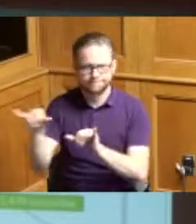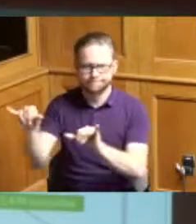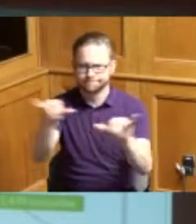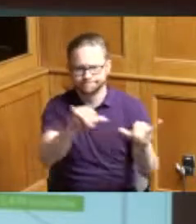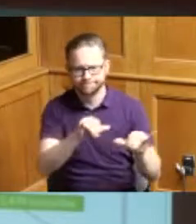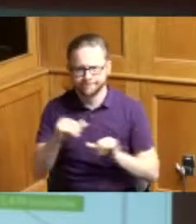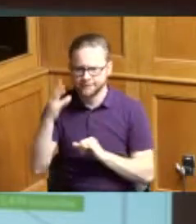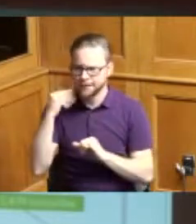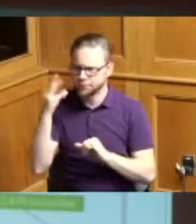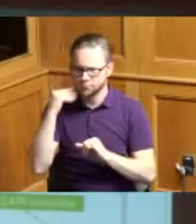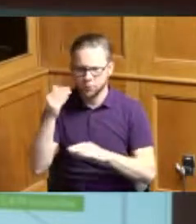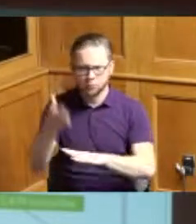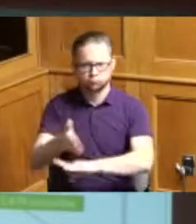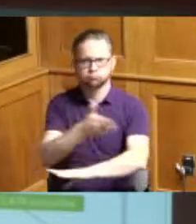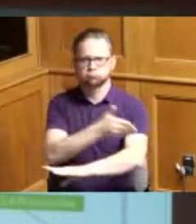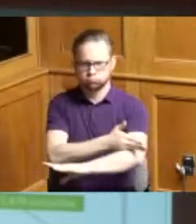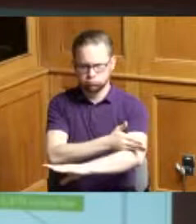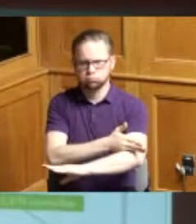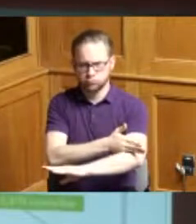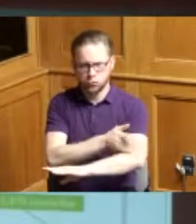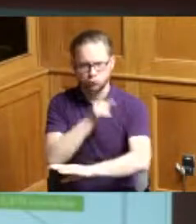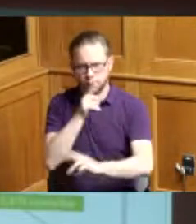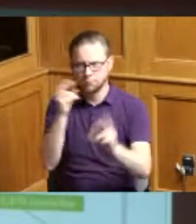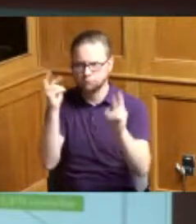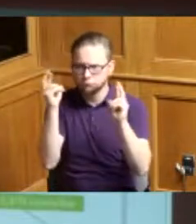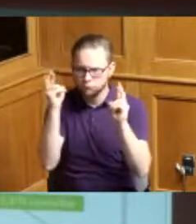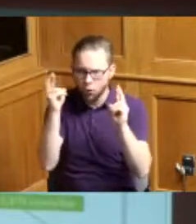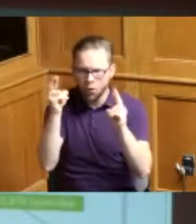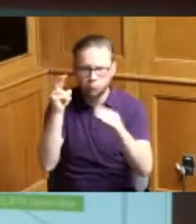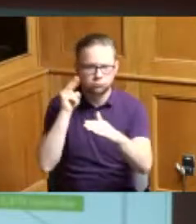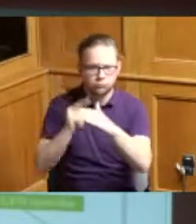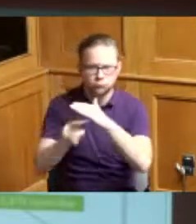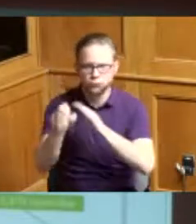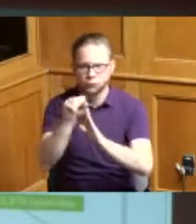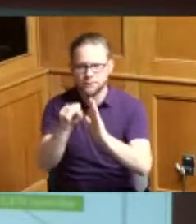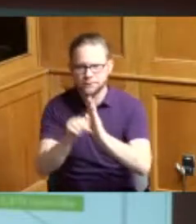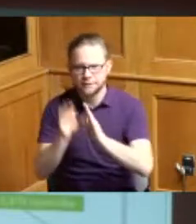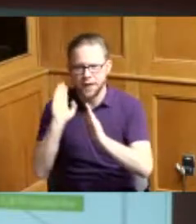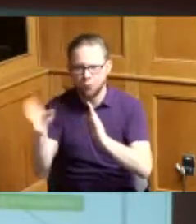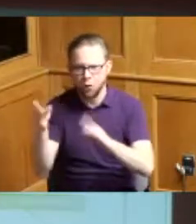which is very hopeful for our entire state that we are heading in the right direction just to throw